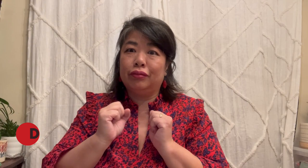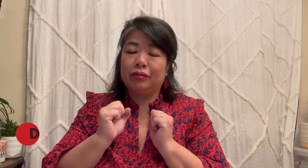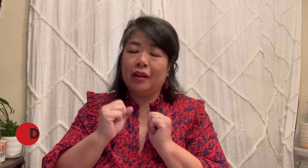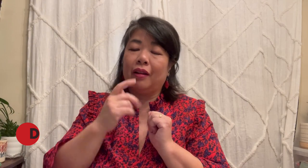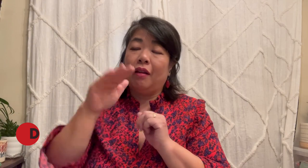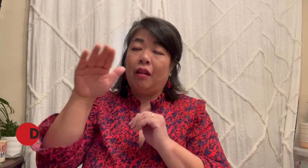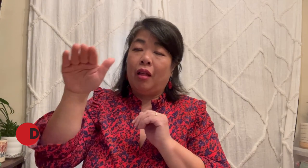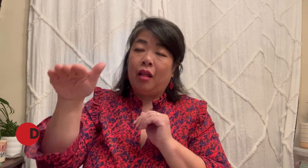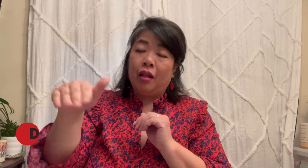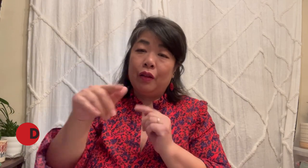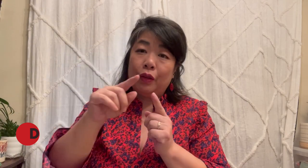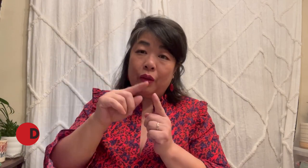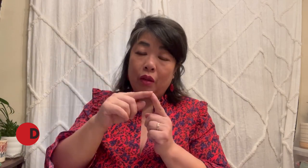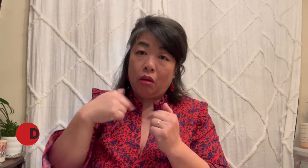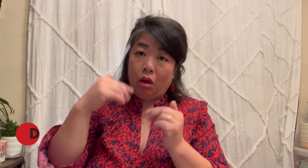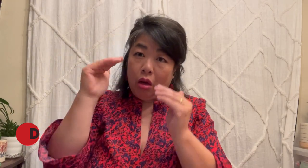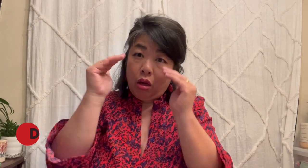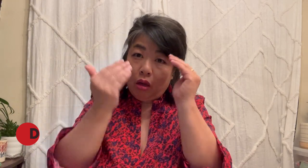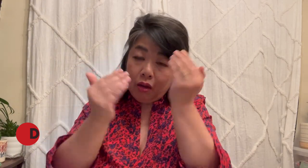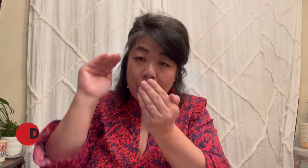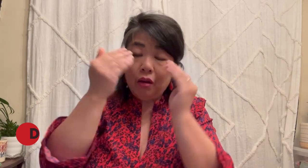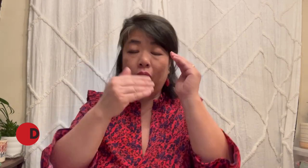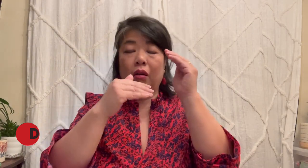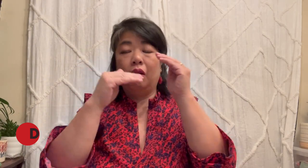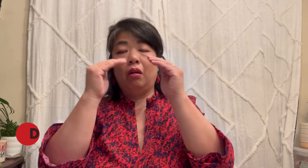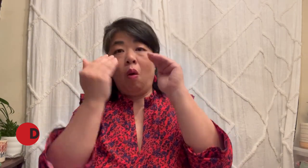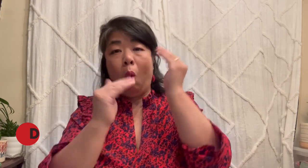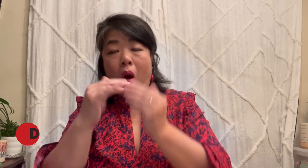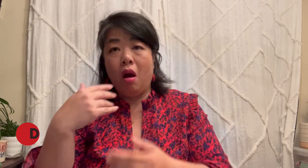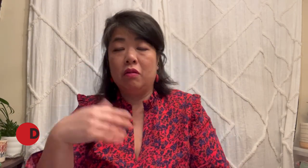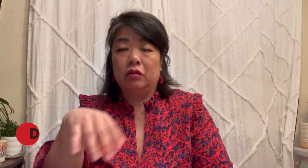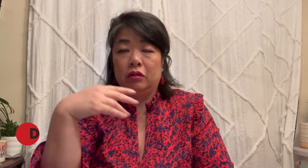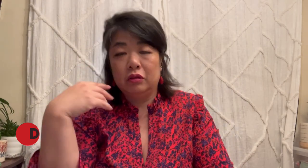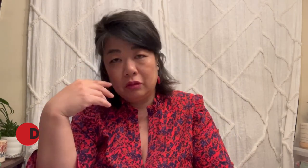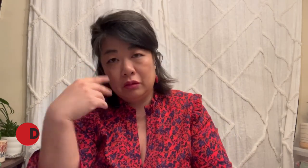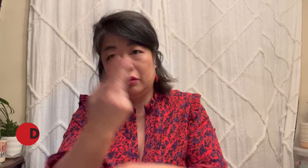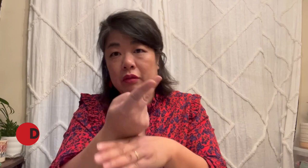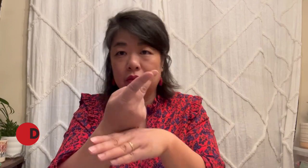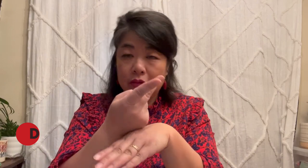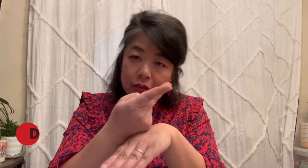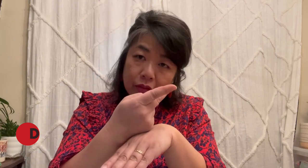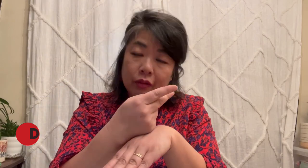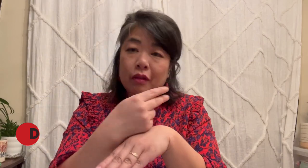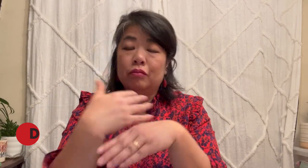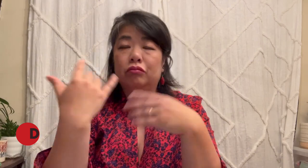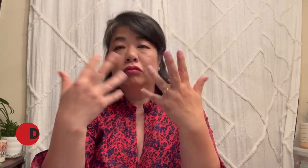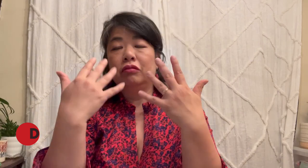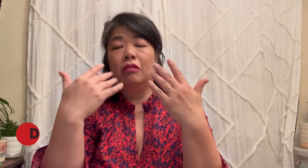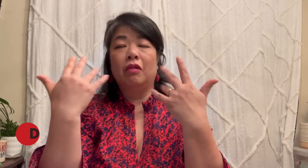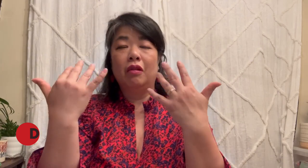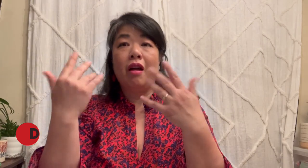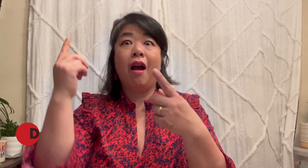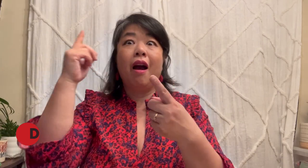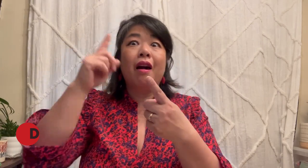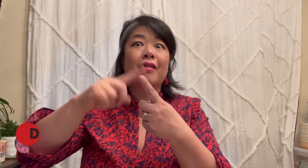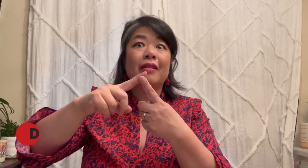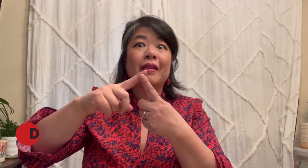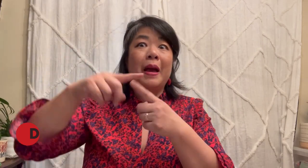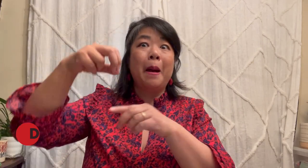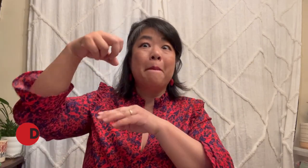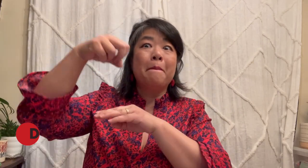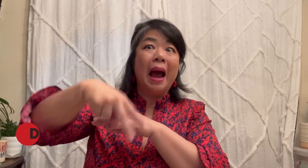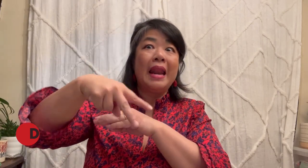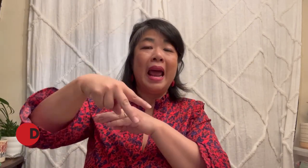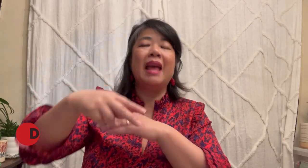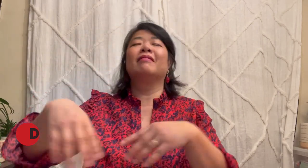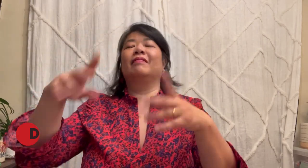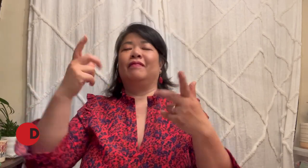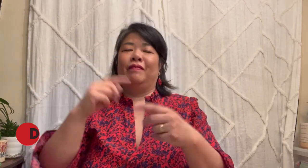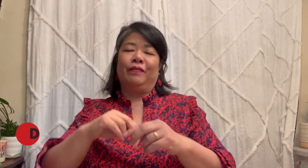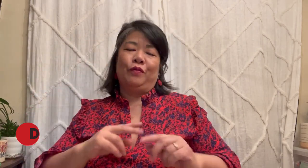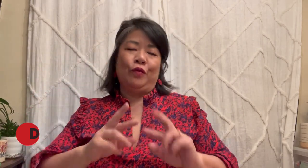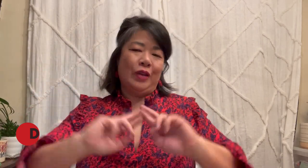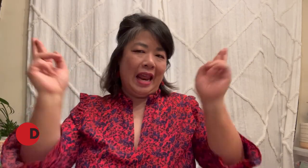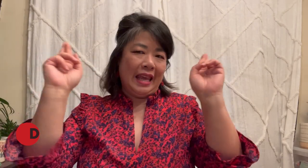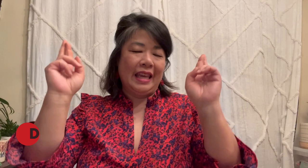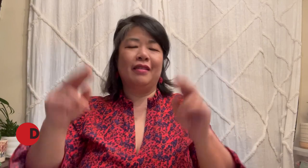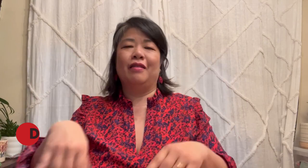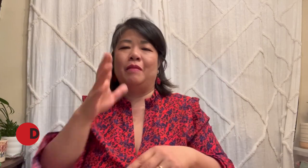we were burning prayer money and other things. The smell was horrible.